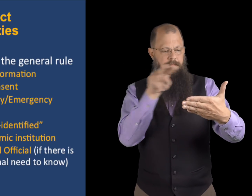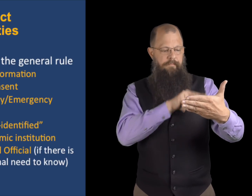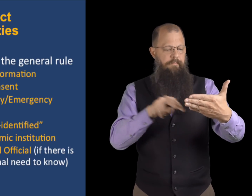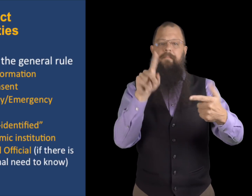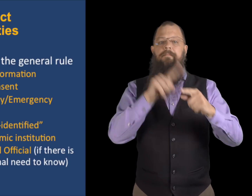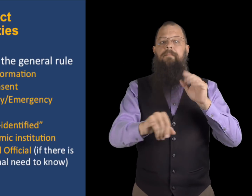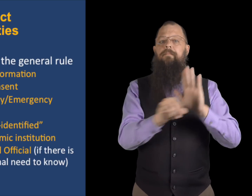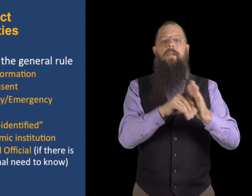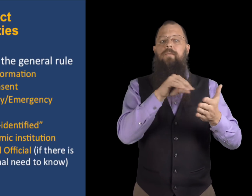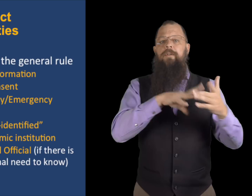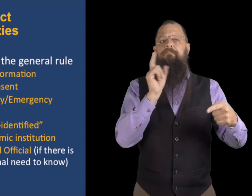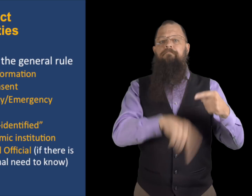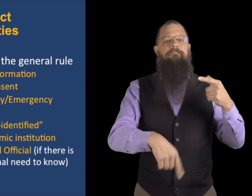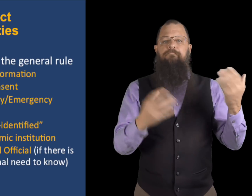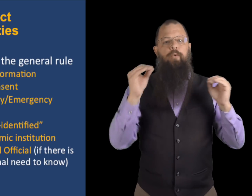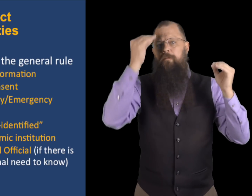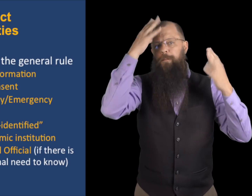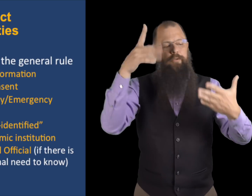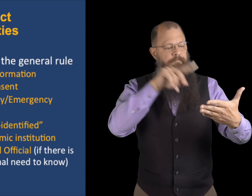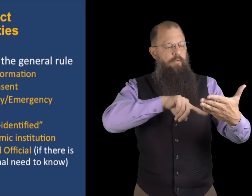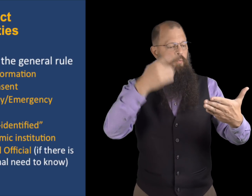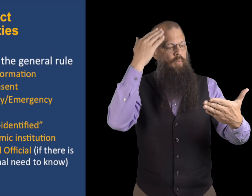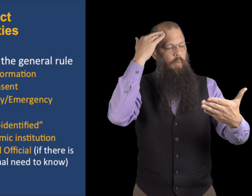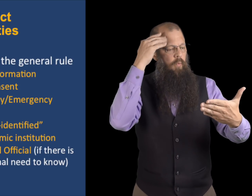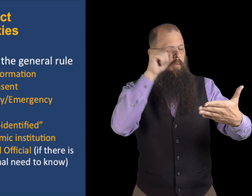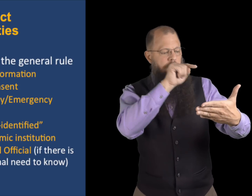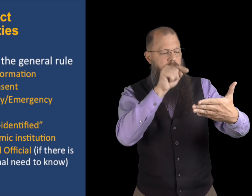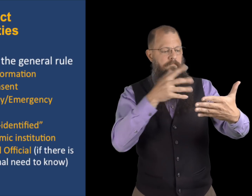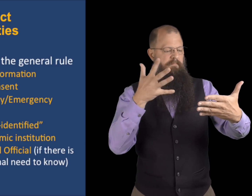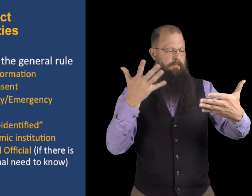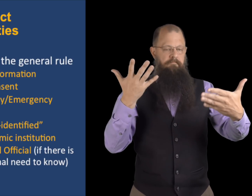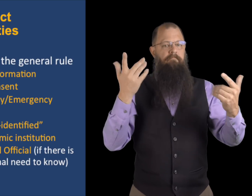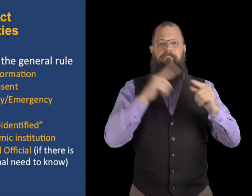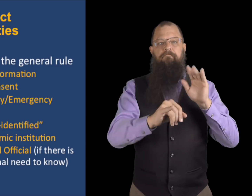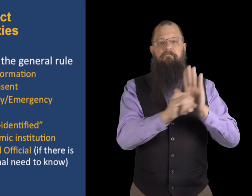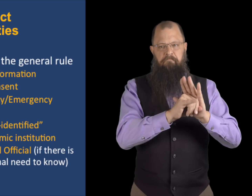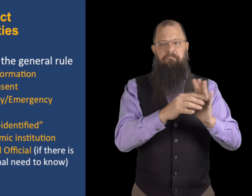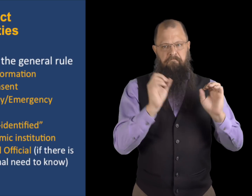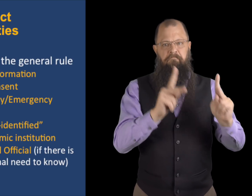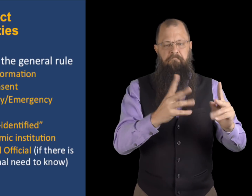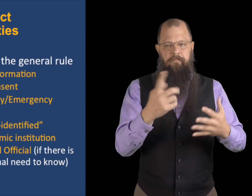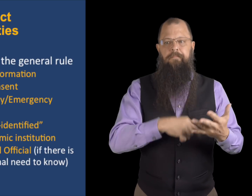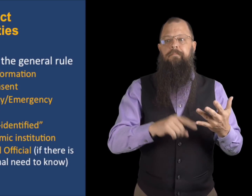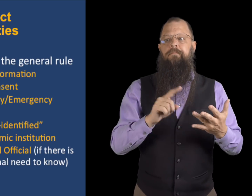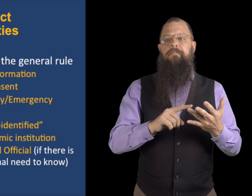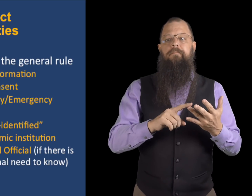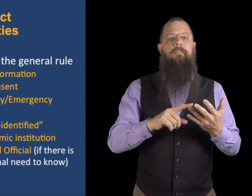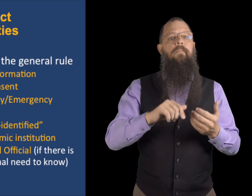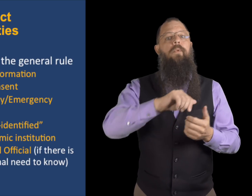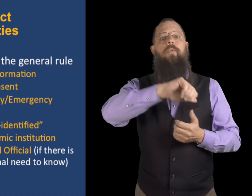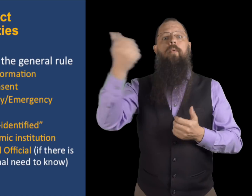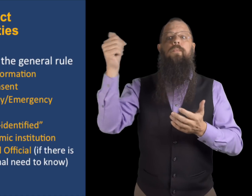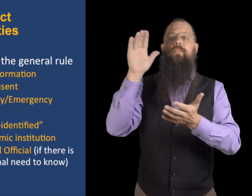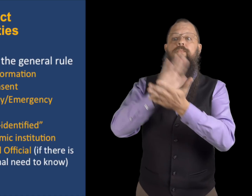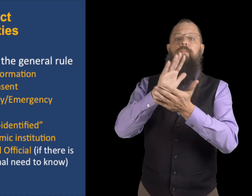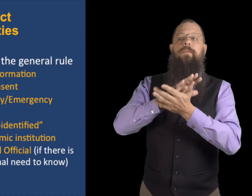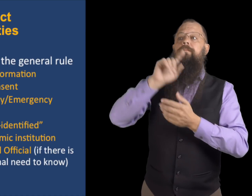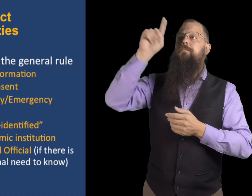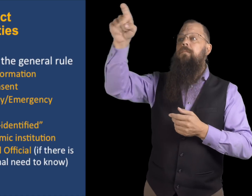been blacked out or censored to where the student cannot be identified; other academic